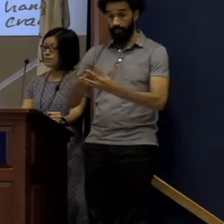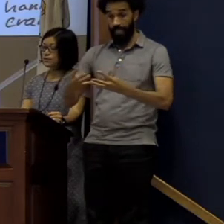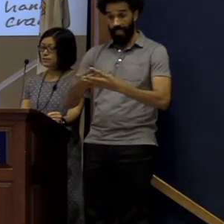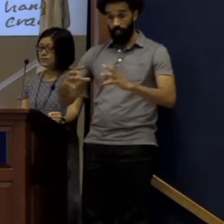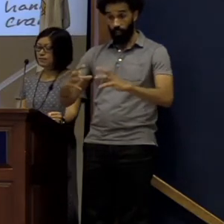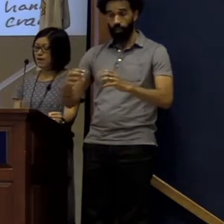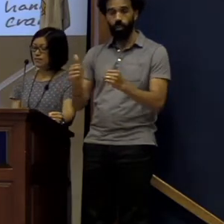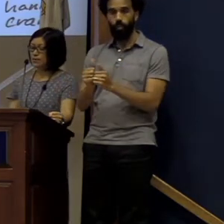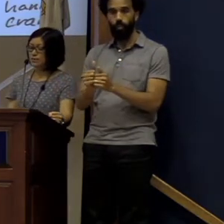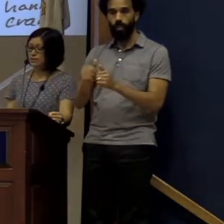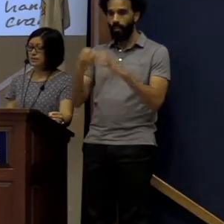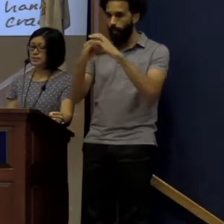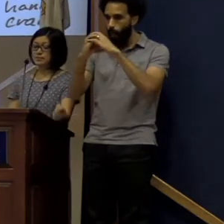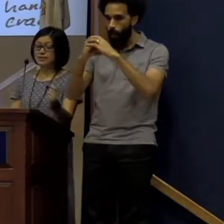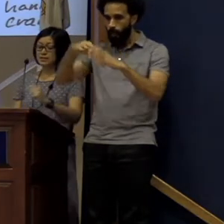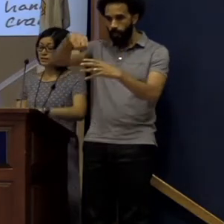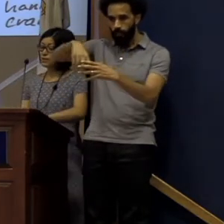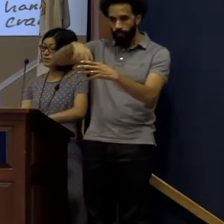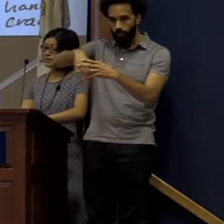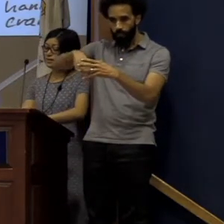opportunities for everyone to participate. In his words he says